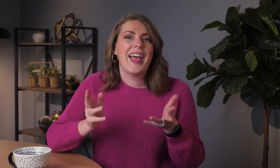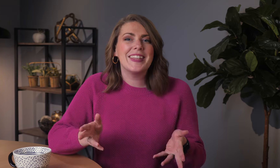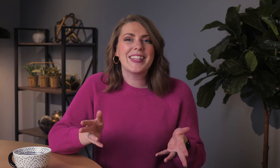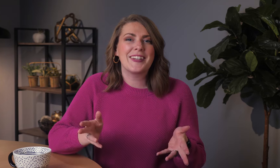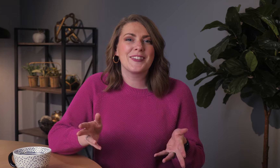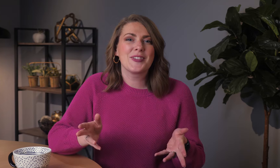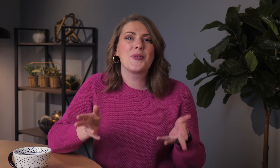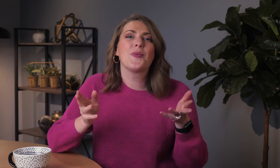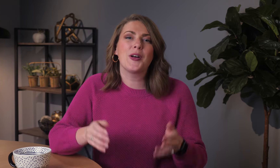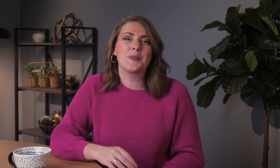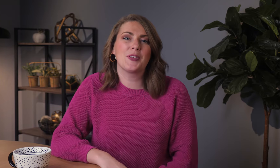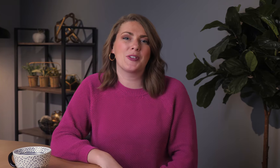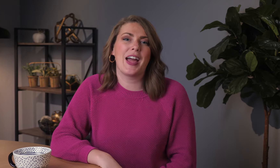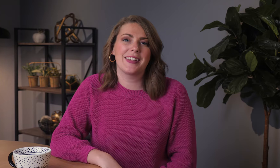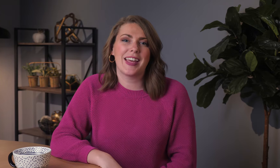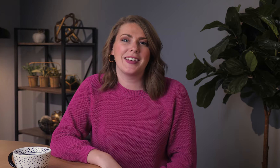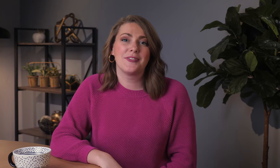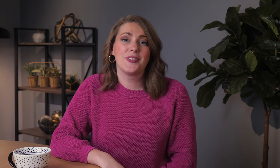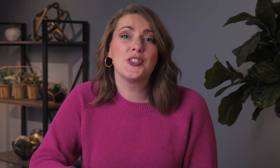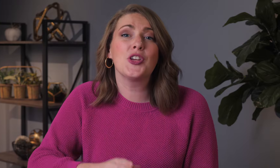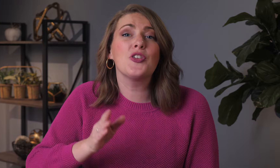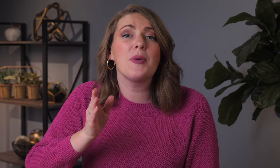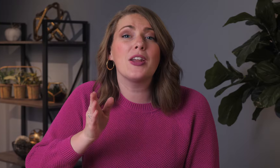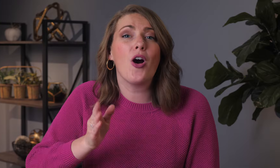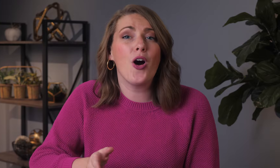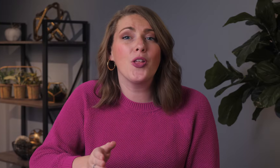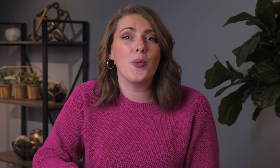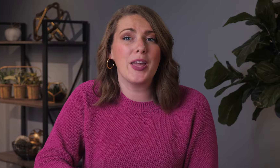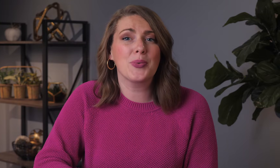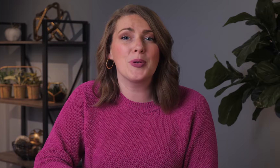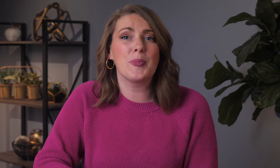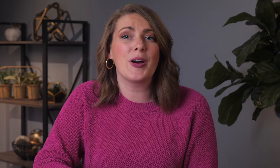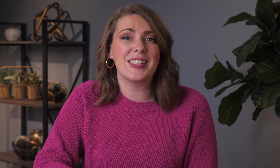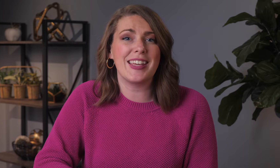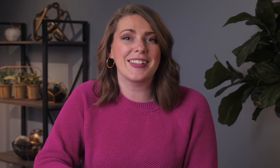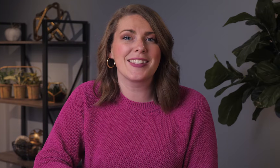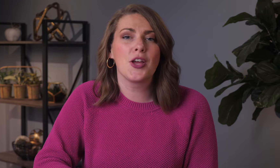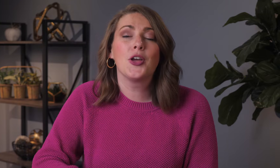Hey signers! Welcome to Learn How to Sign. So you've made it all the way through to part six.